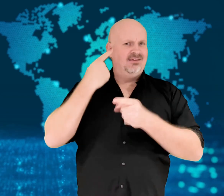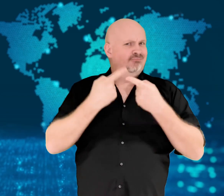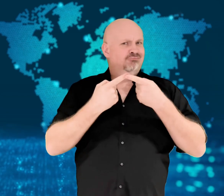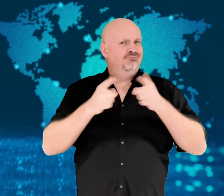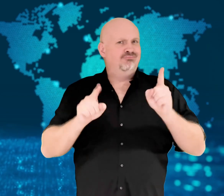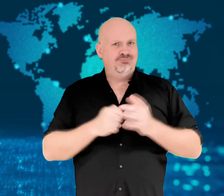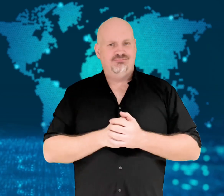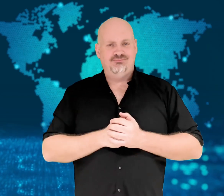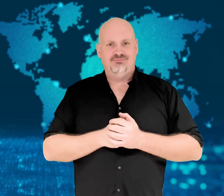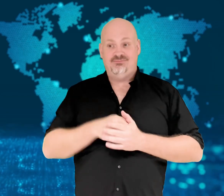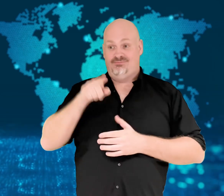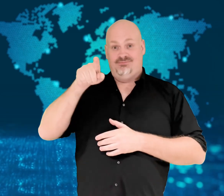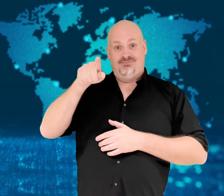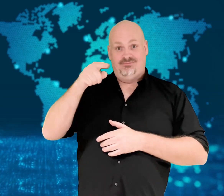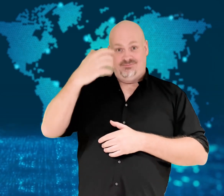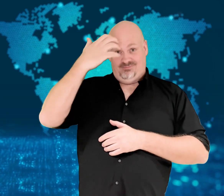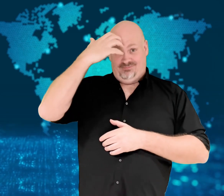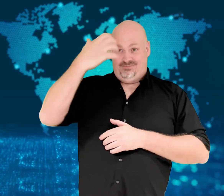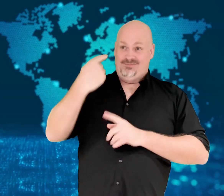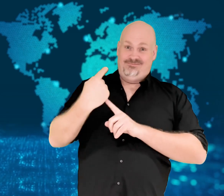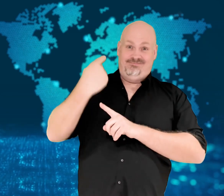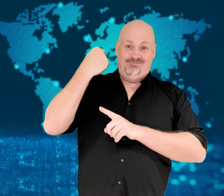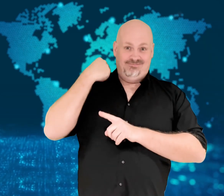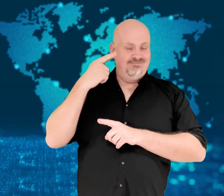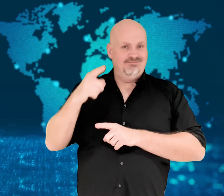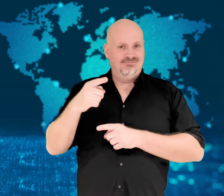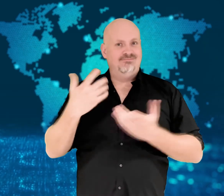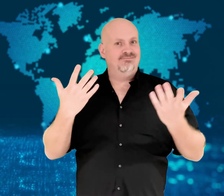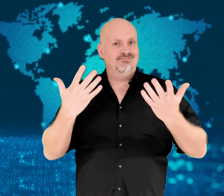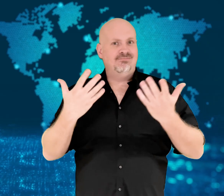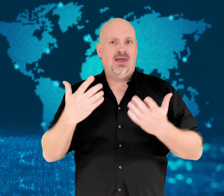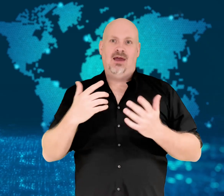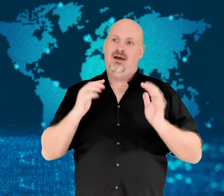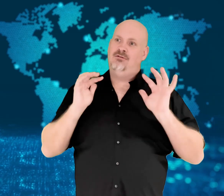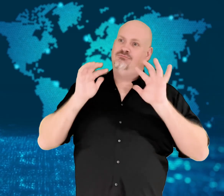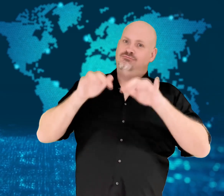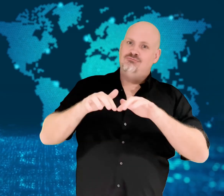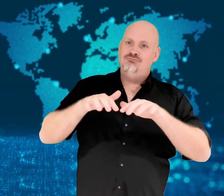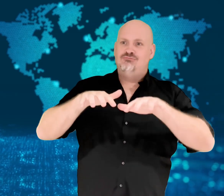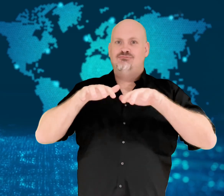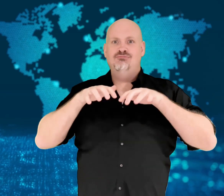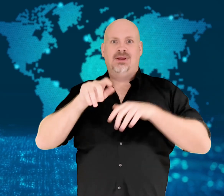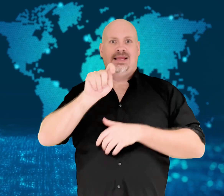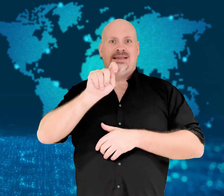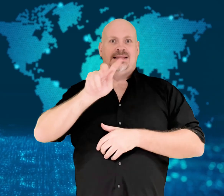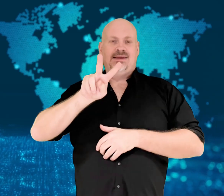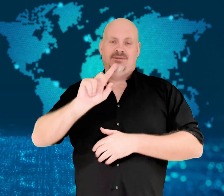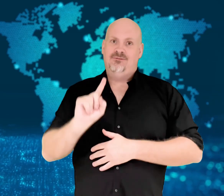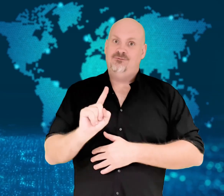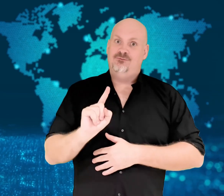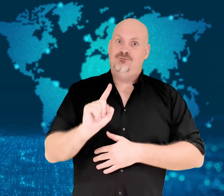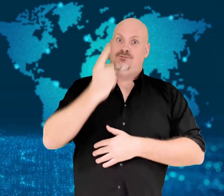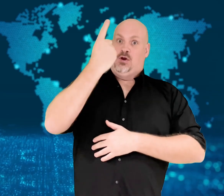when she was crowned queen in 1953, over seventy years ago.